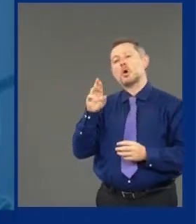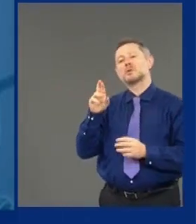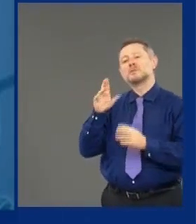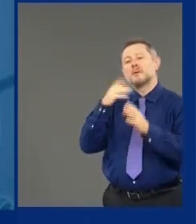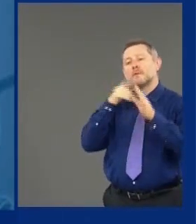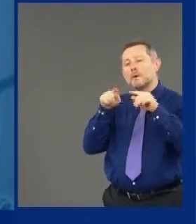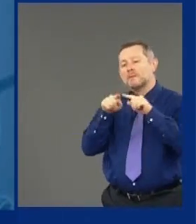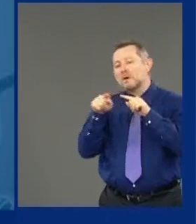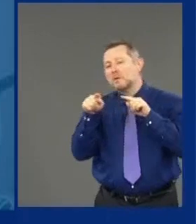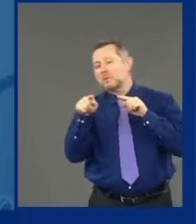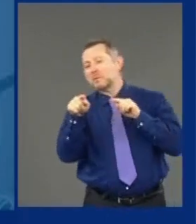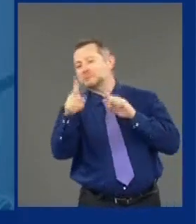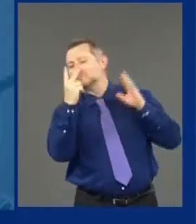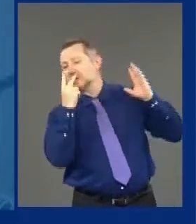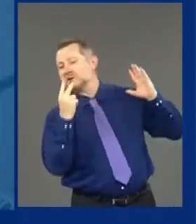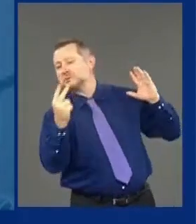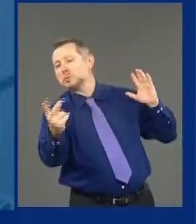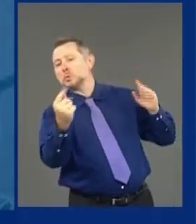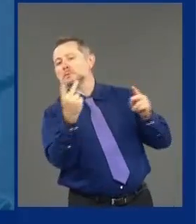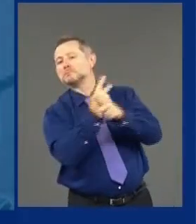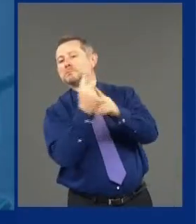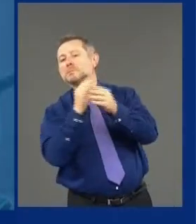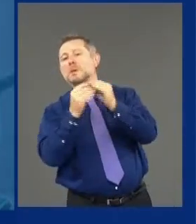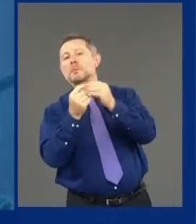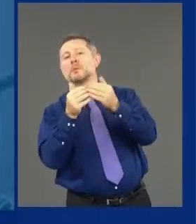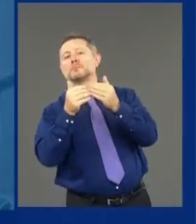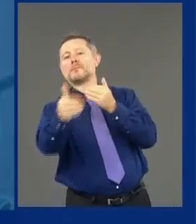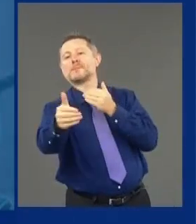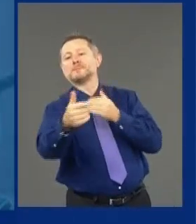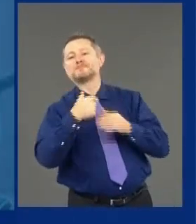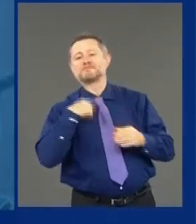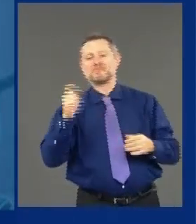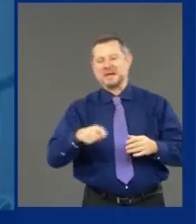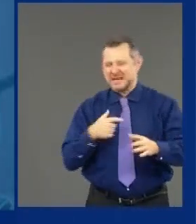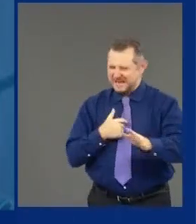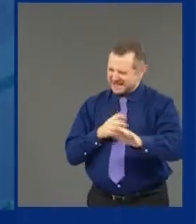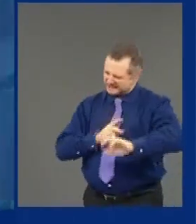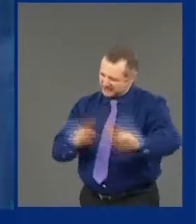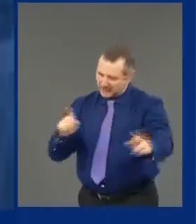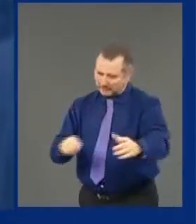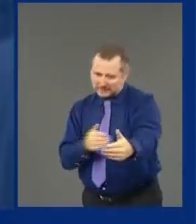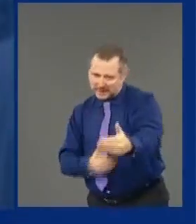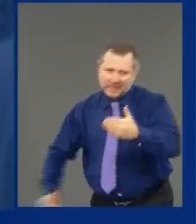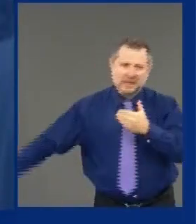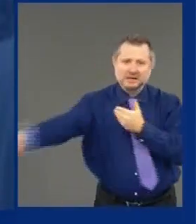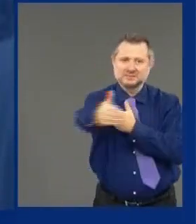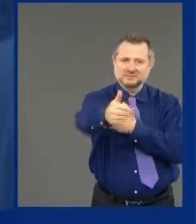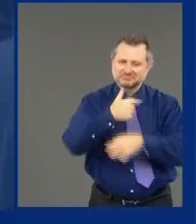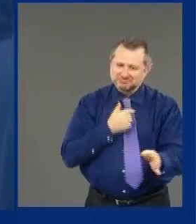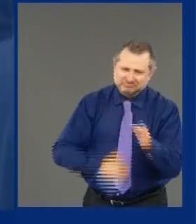THAT IS WHAT WE HAVE DOING WITH THE COVID VIRUS. WHAT WILL HAPPEN AND HOW DO WE GET THERE?